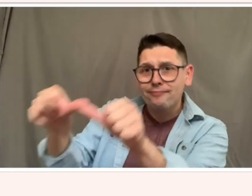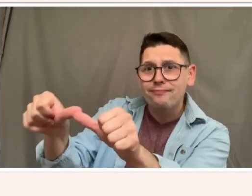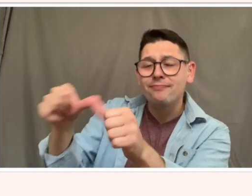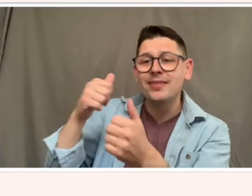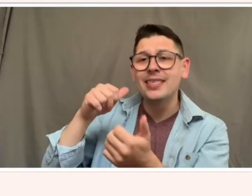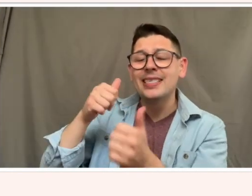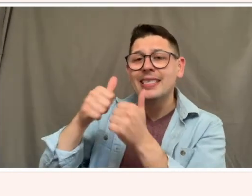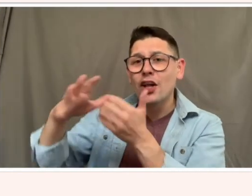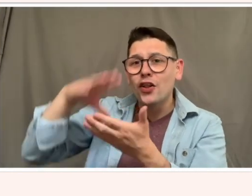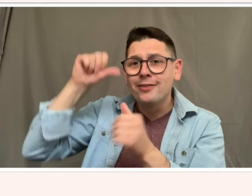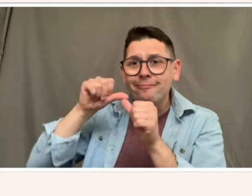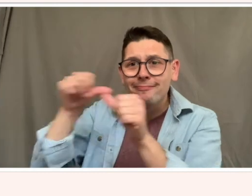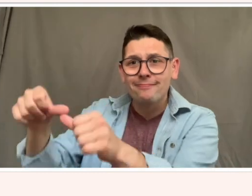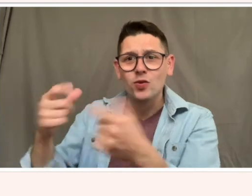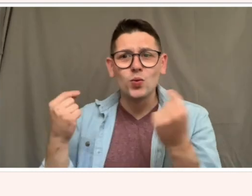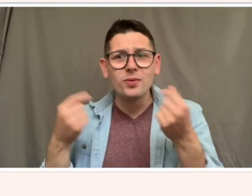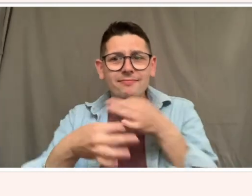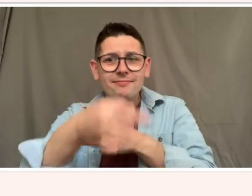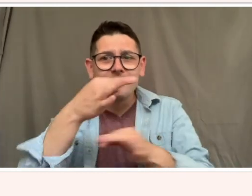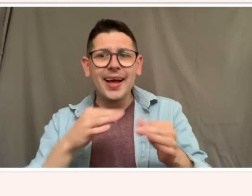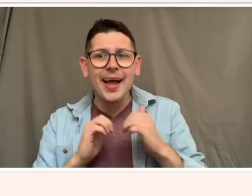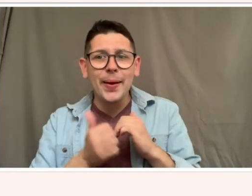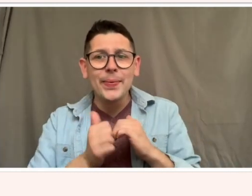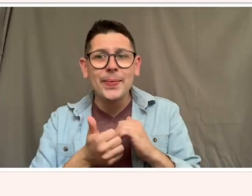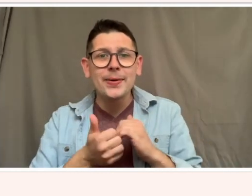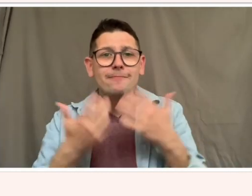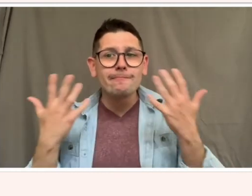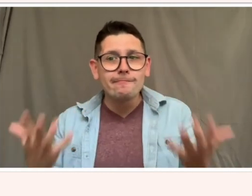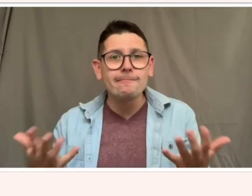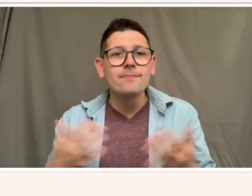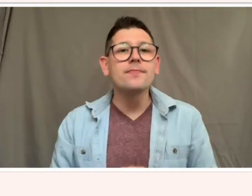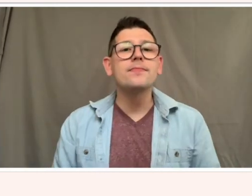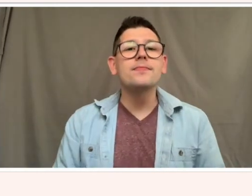we might need to reconsider how it is that we're going to teach that through a screen.